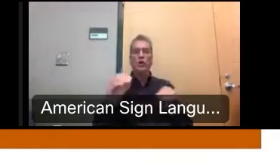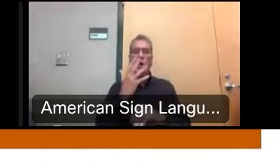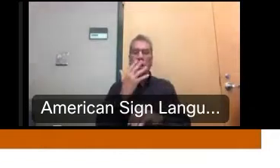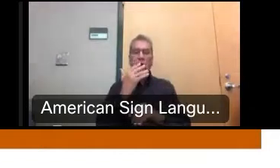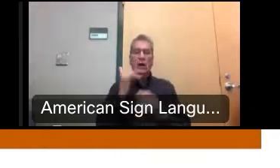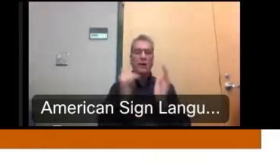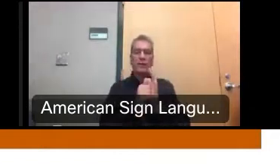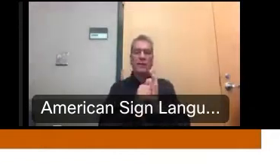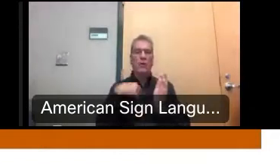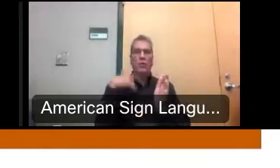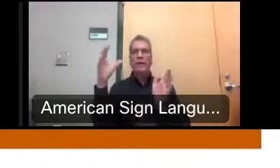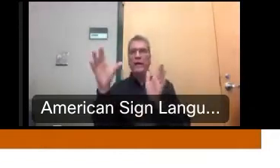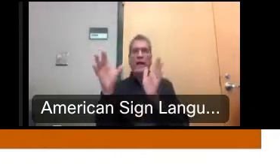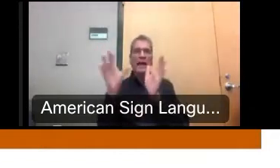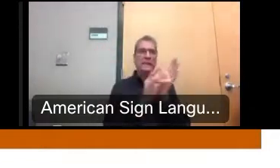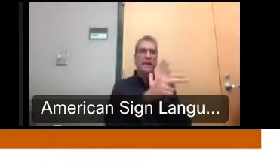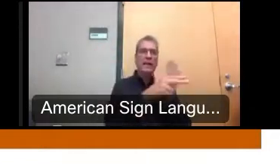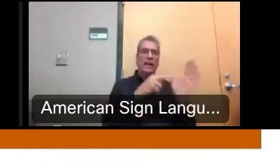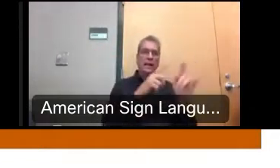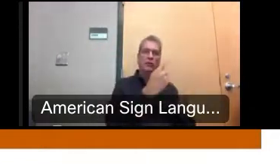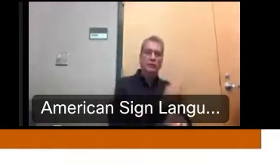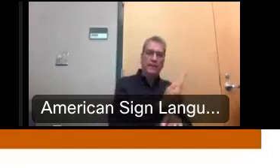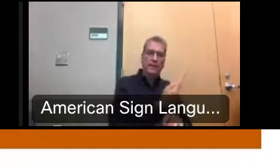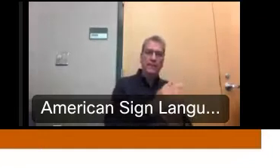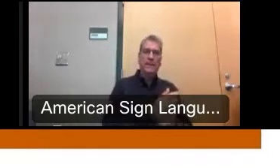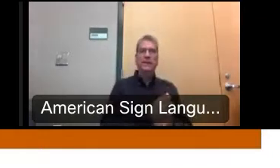code by gender. And as system, all the callers have to be